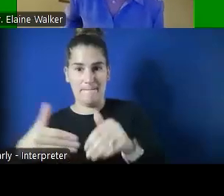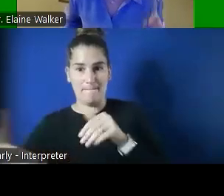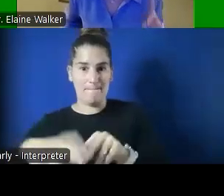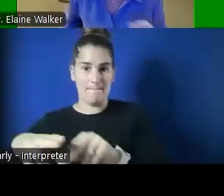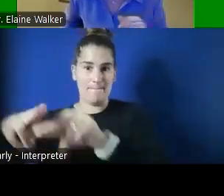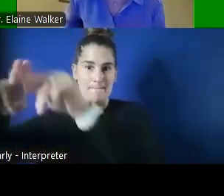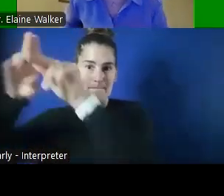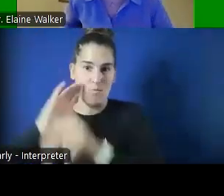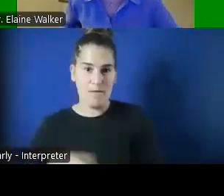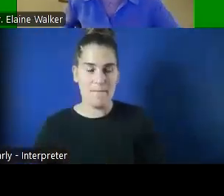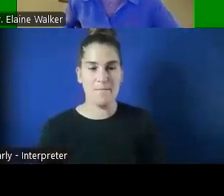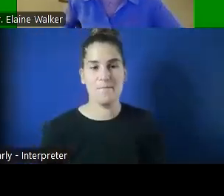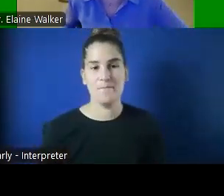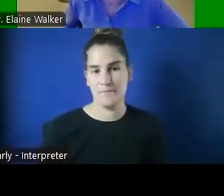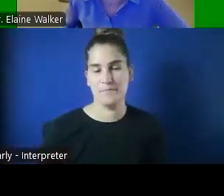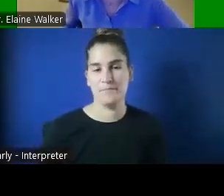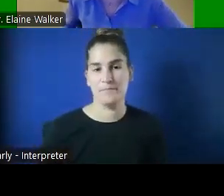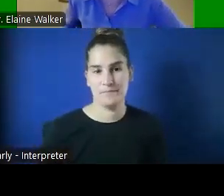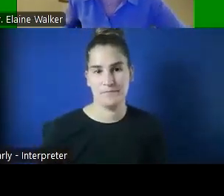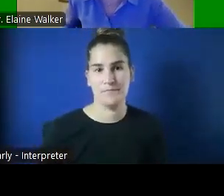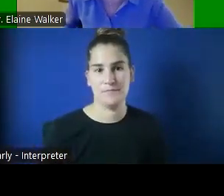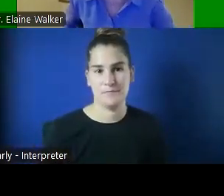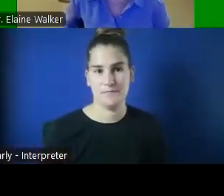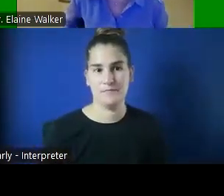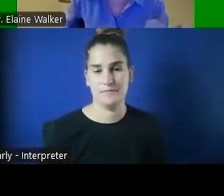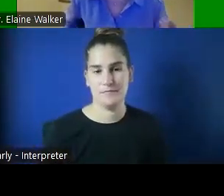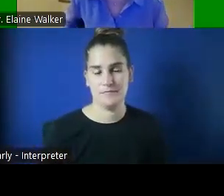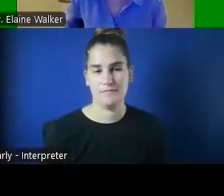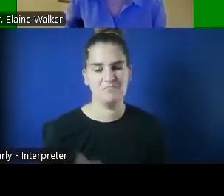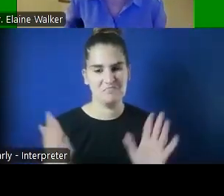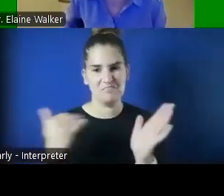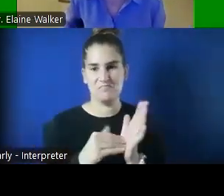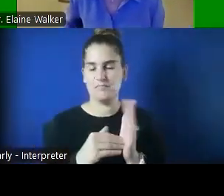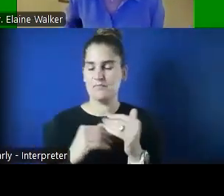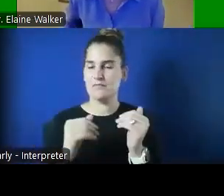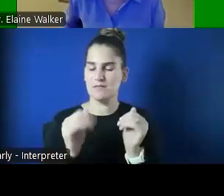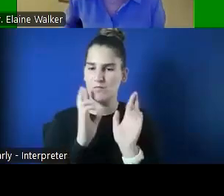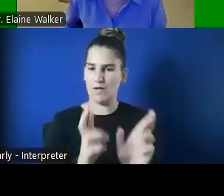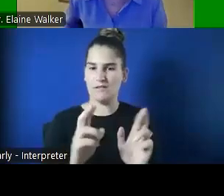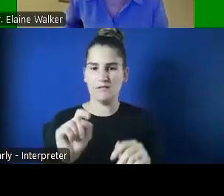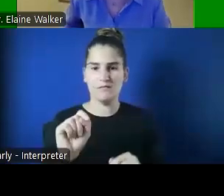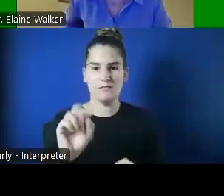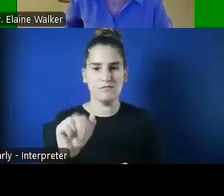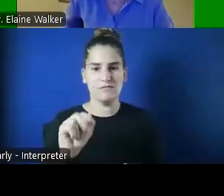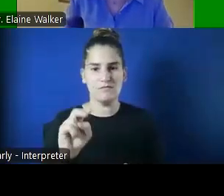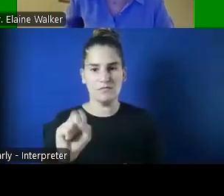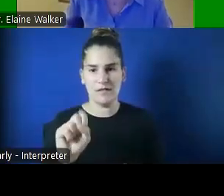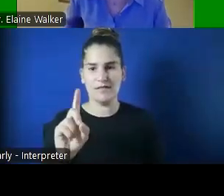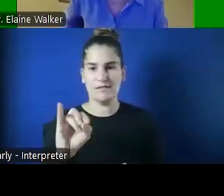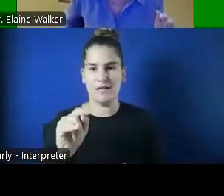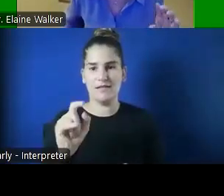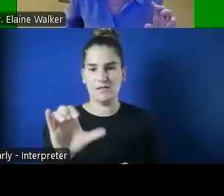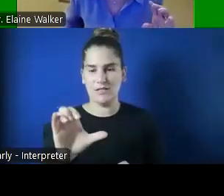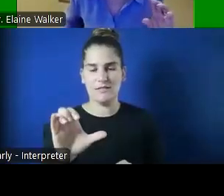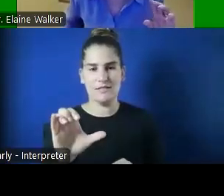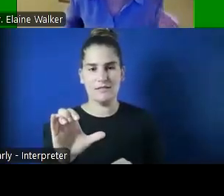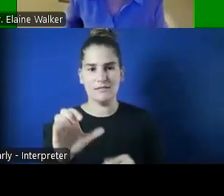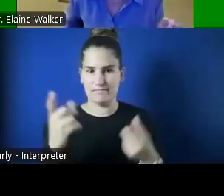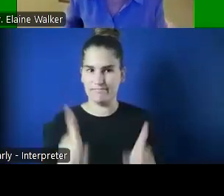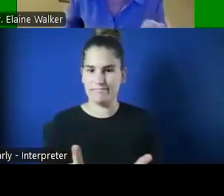okay important to note again with respect to trans diagnostic uh phenomena that clinical